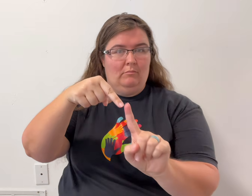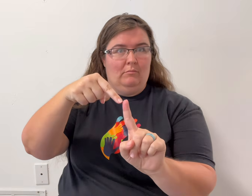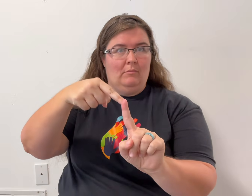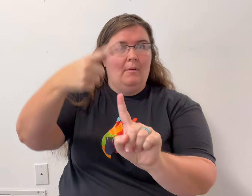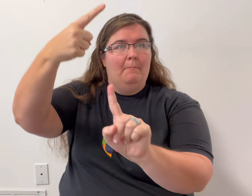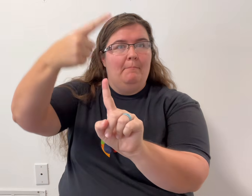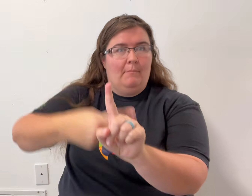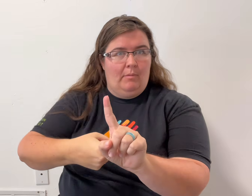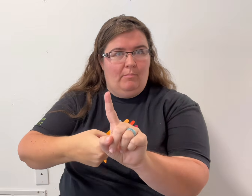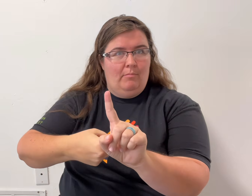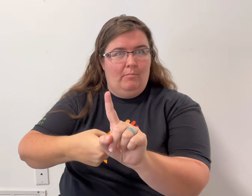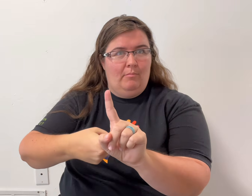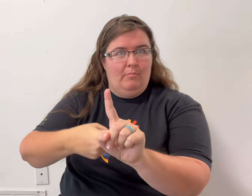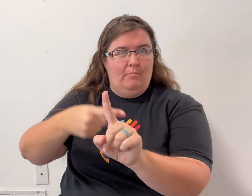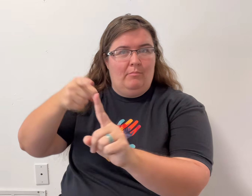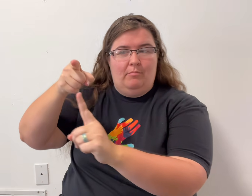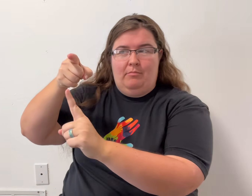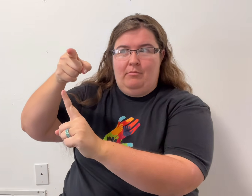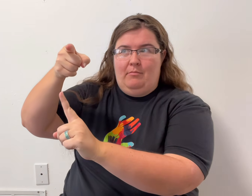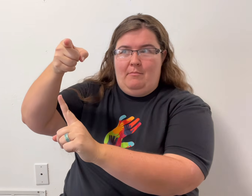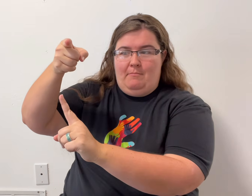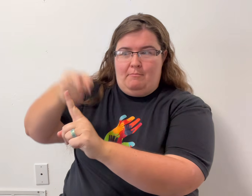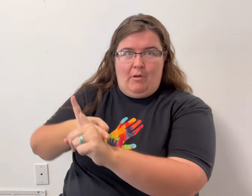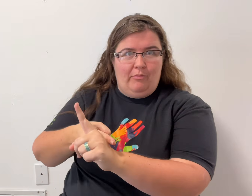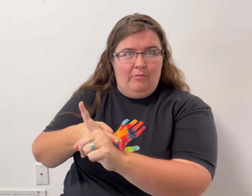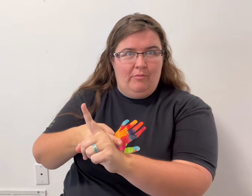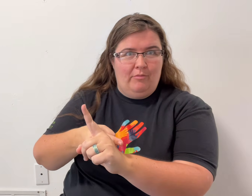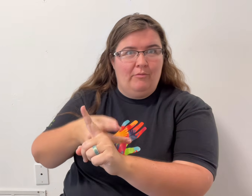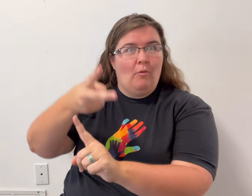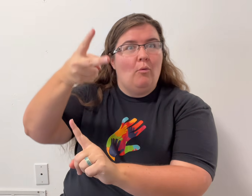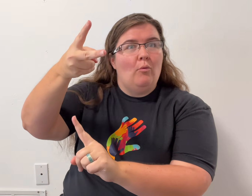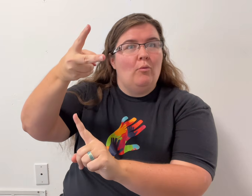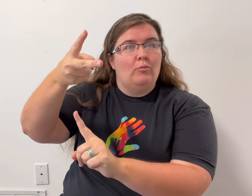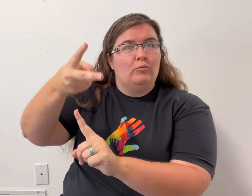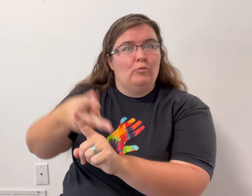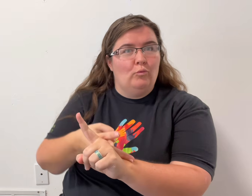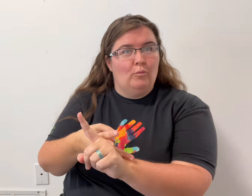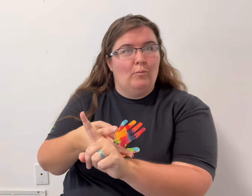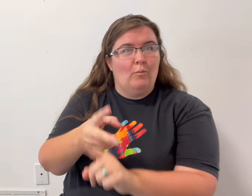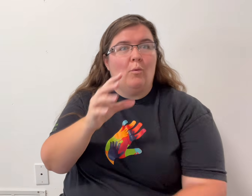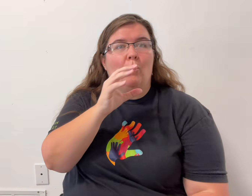then this is MONTH. So you sign TWO-MONTHS [combined]